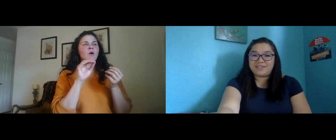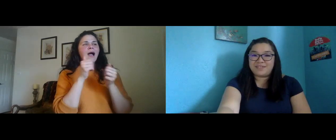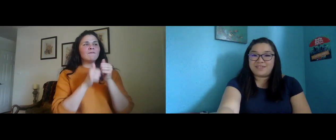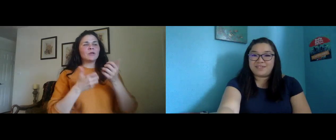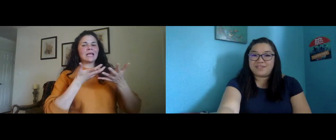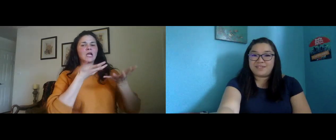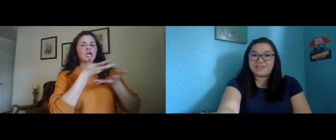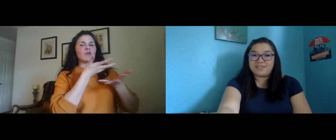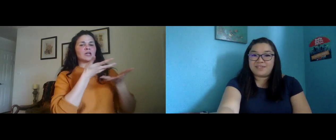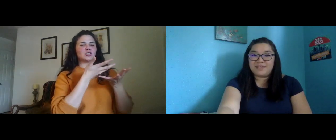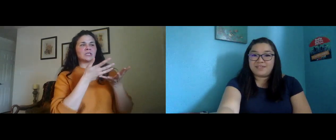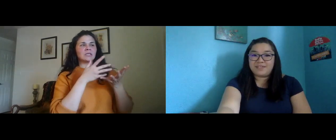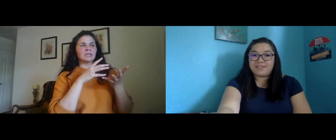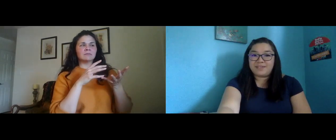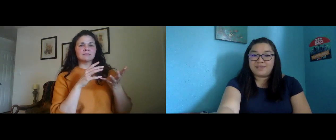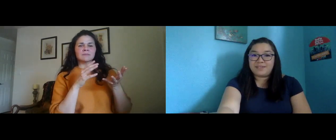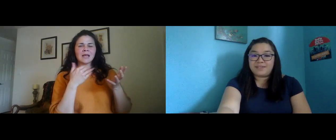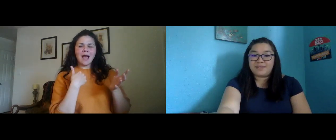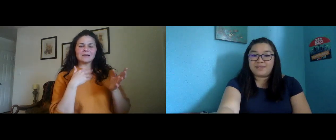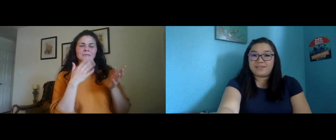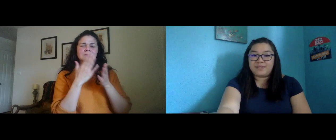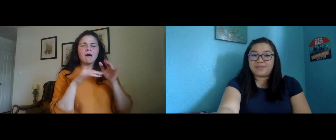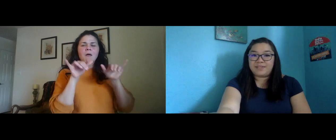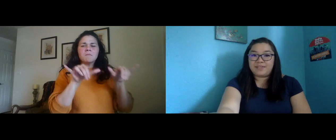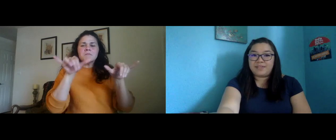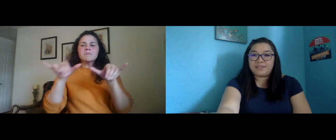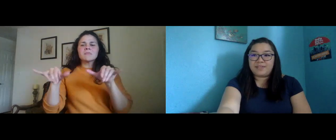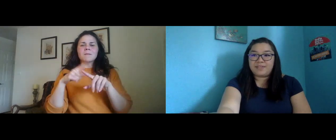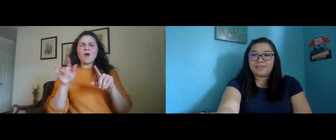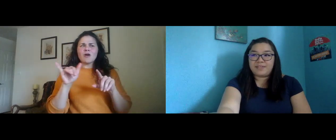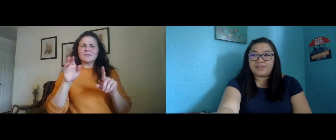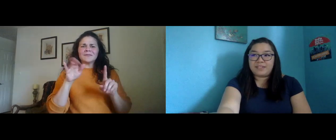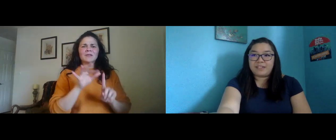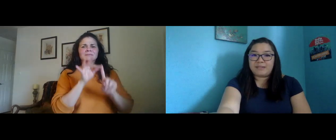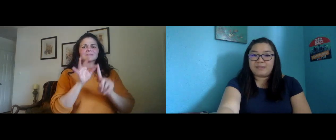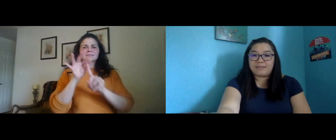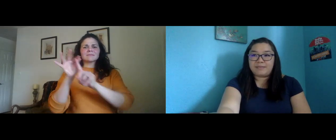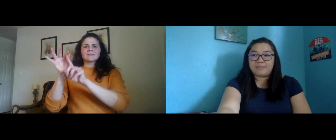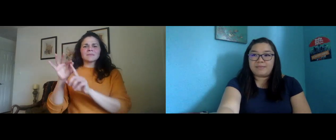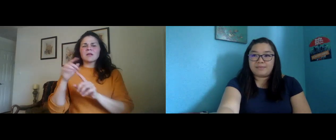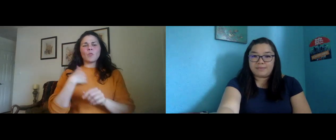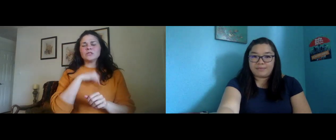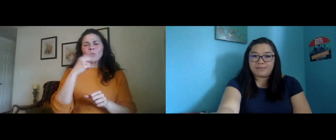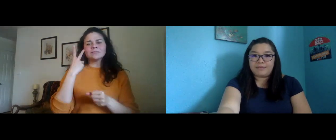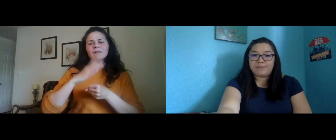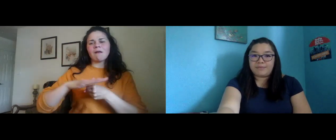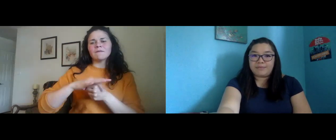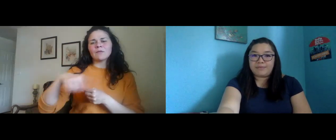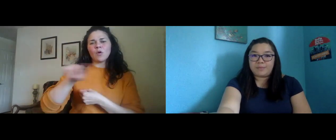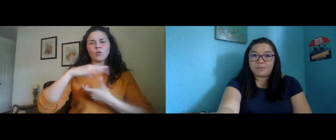your family’s influence, every interaction. There are many similarities, but there are also very unique stories.